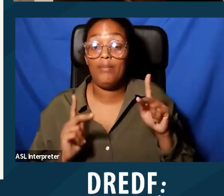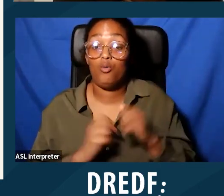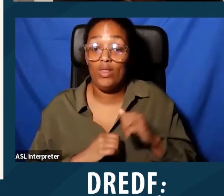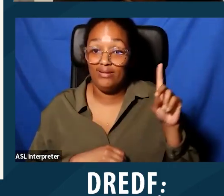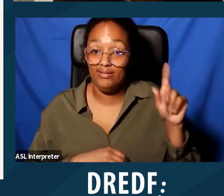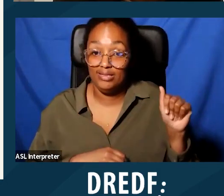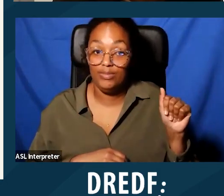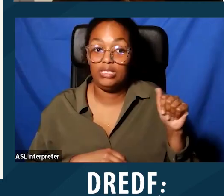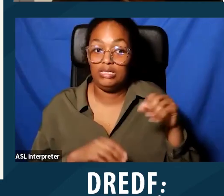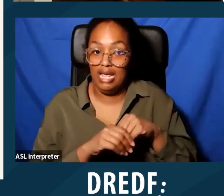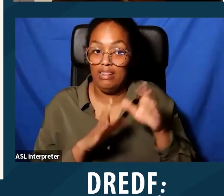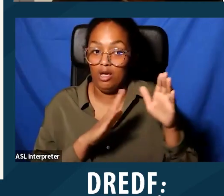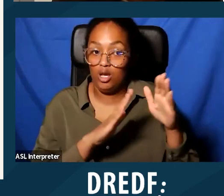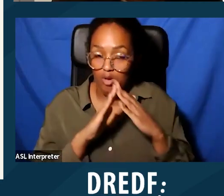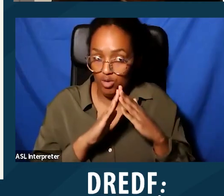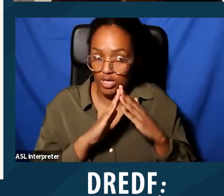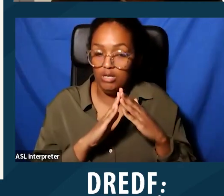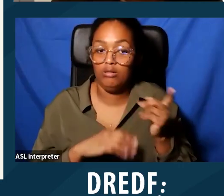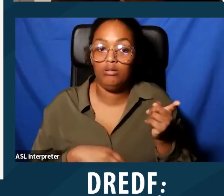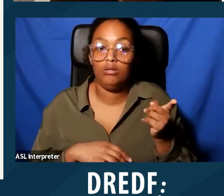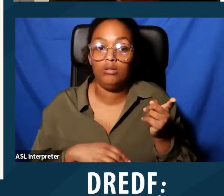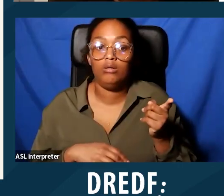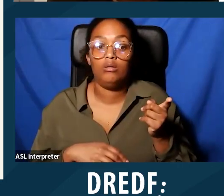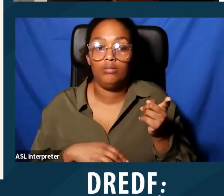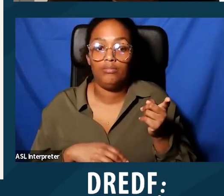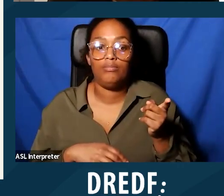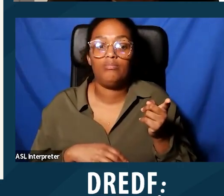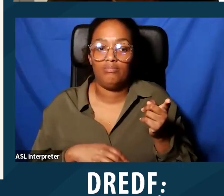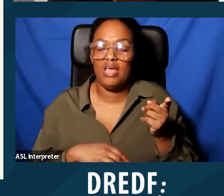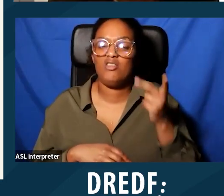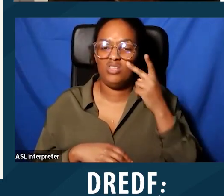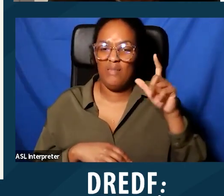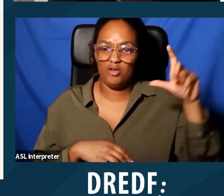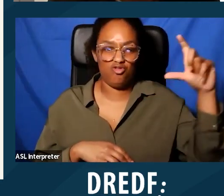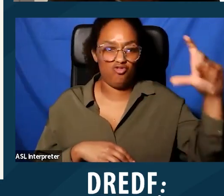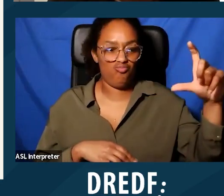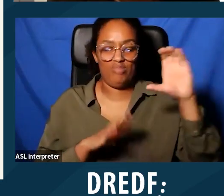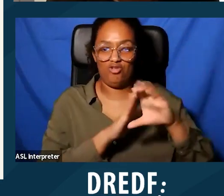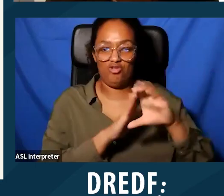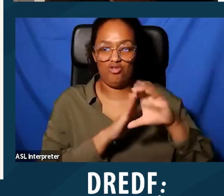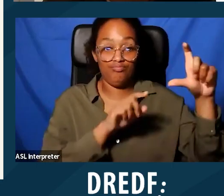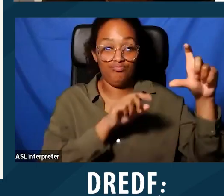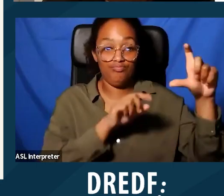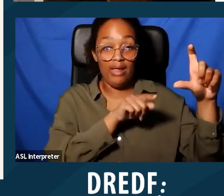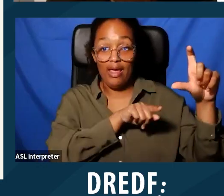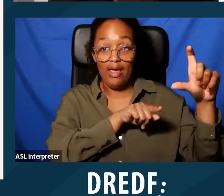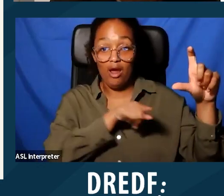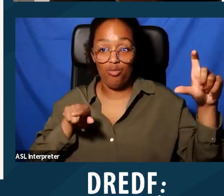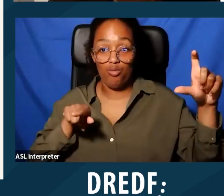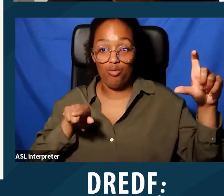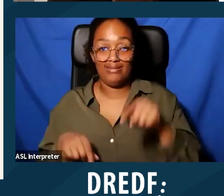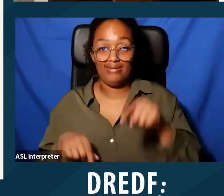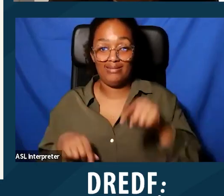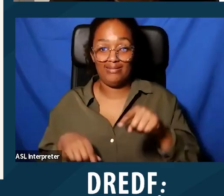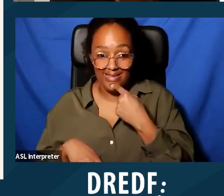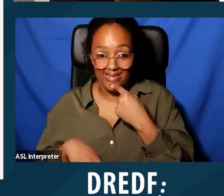a picture on the left of people with disabilities in the community and there is an arrow under that